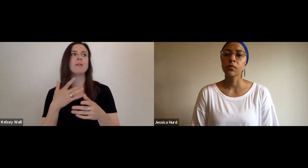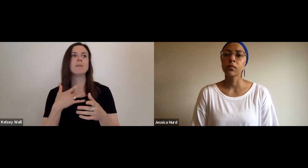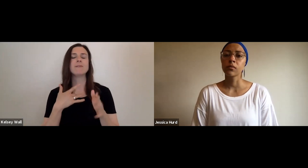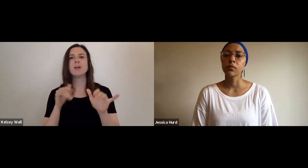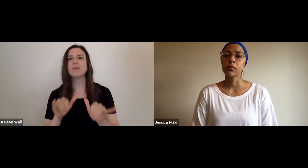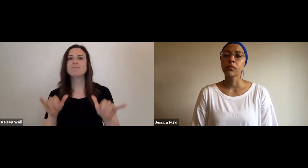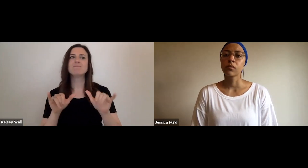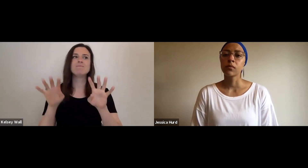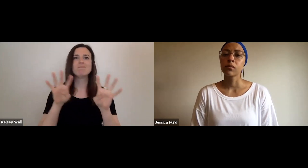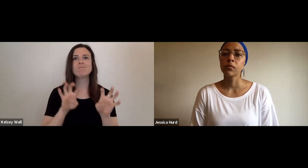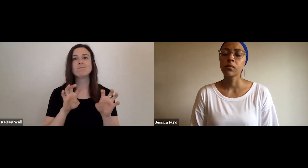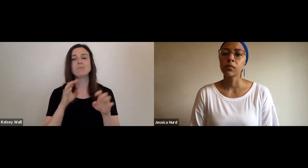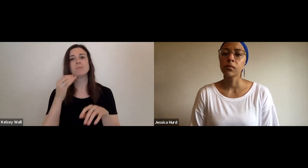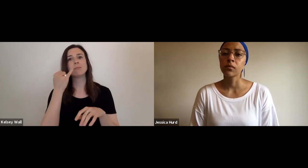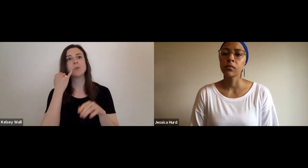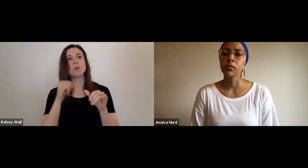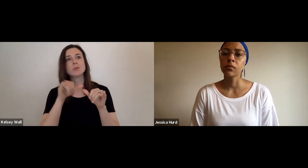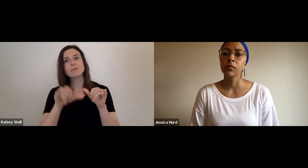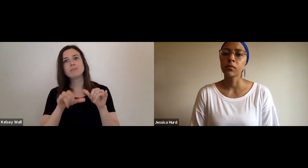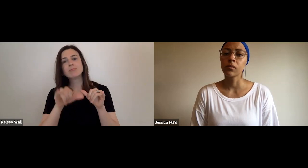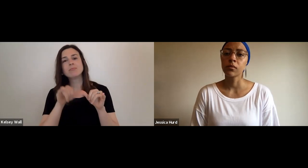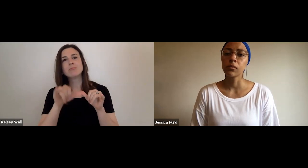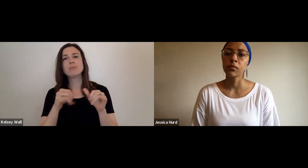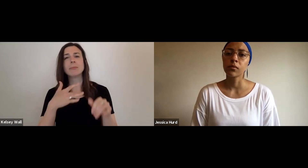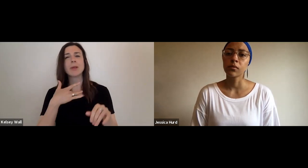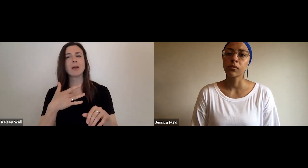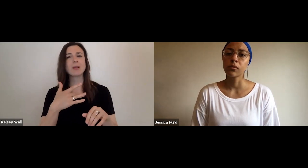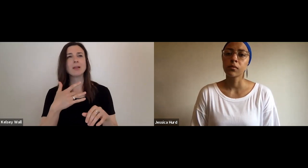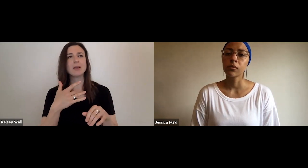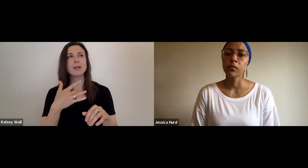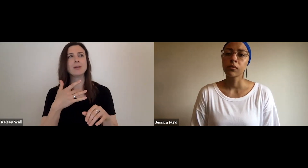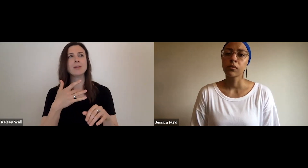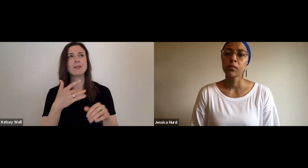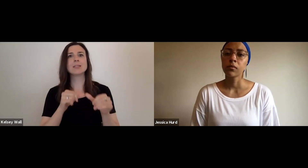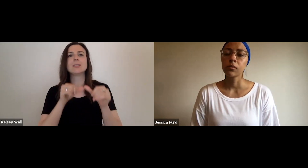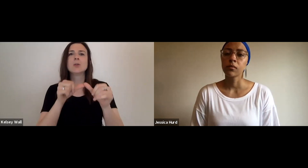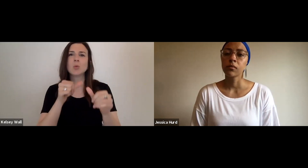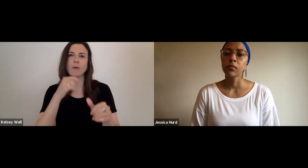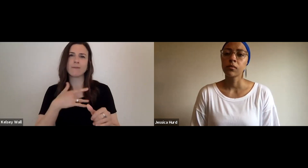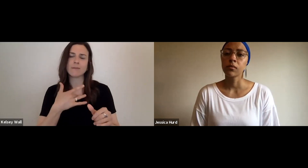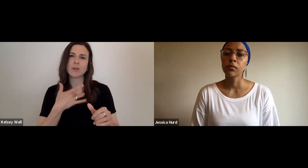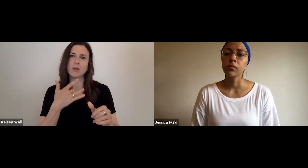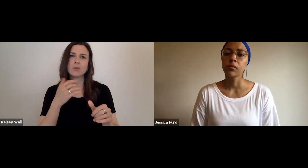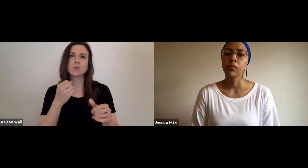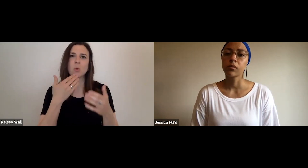related to this, and there are a lot of questions related to it that we still don't have answers to,